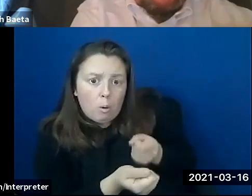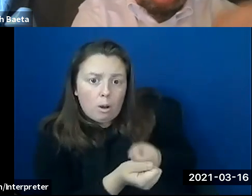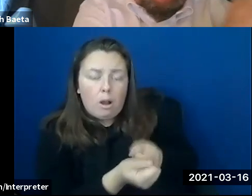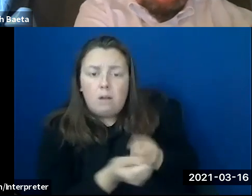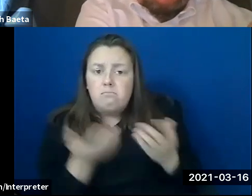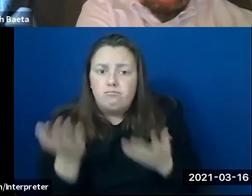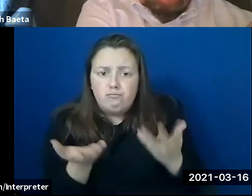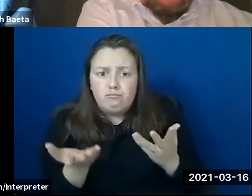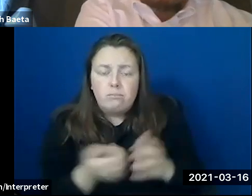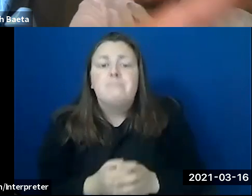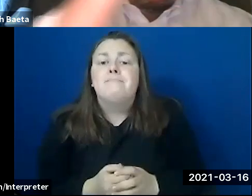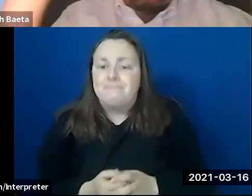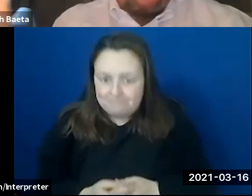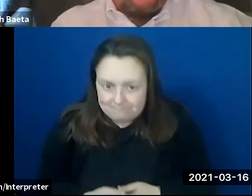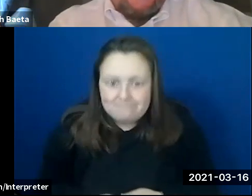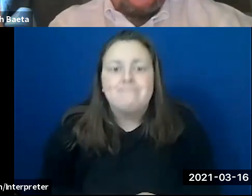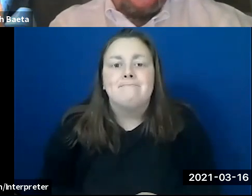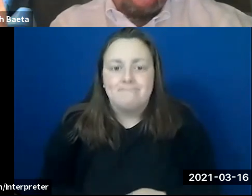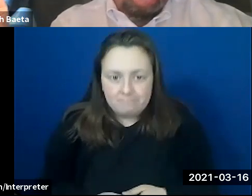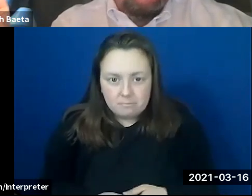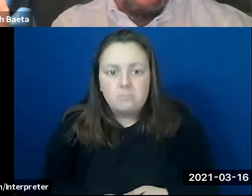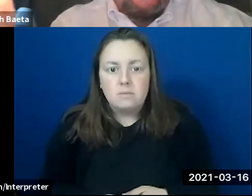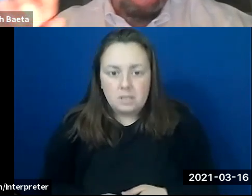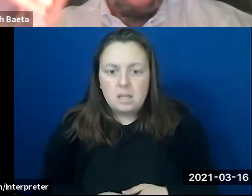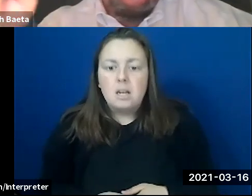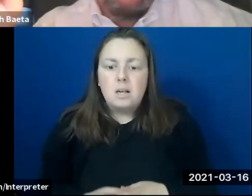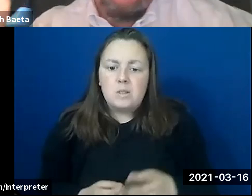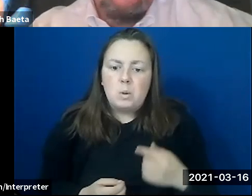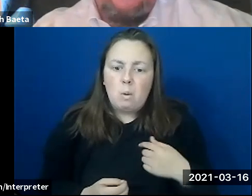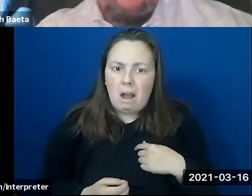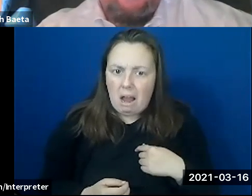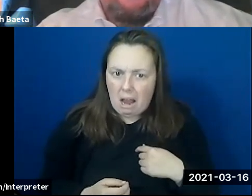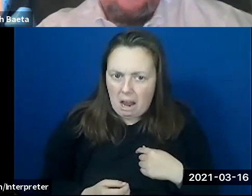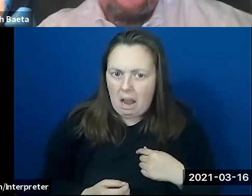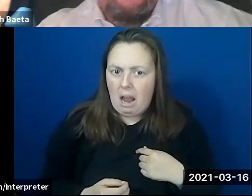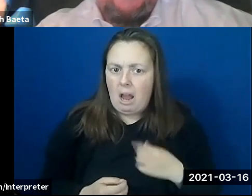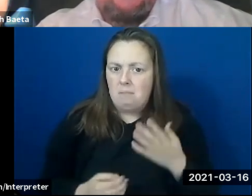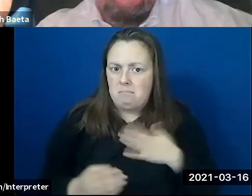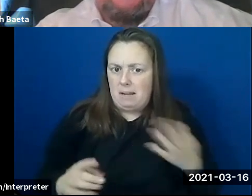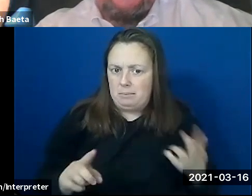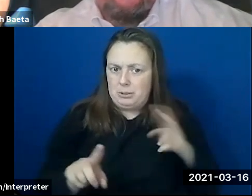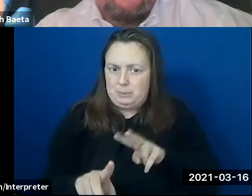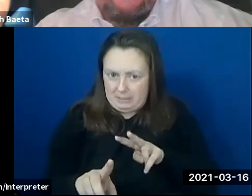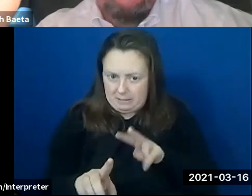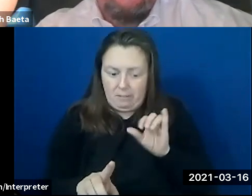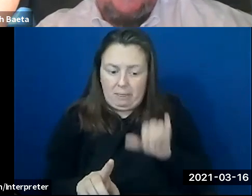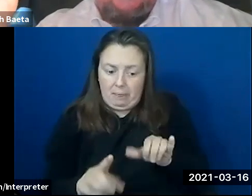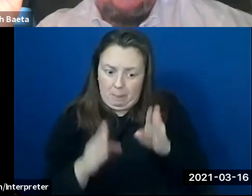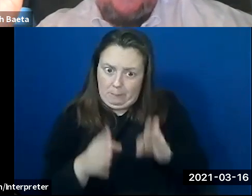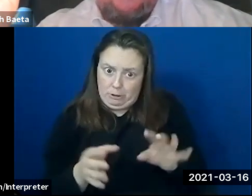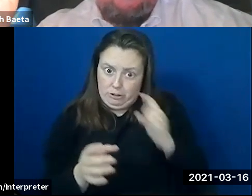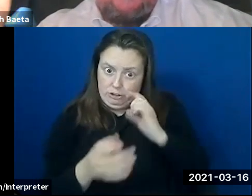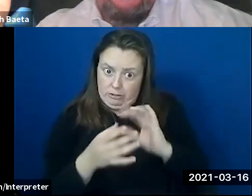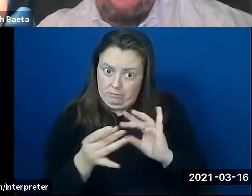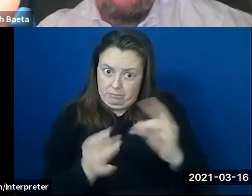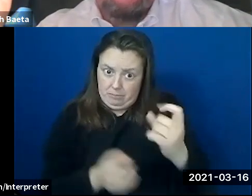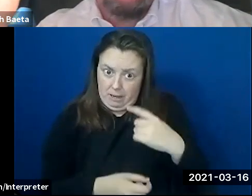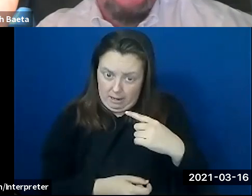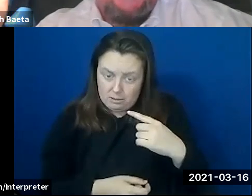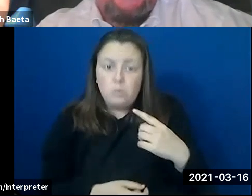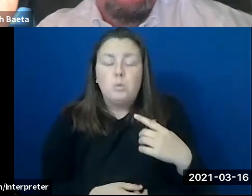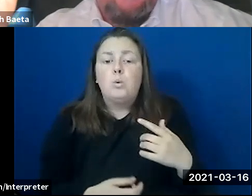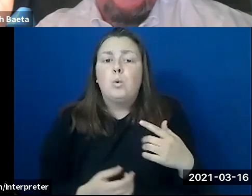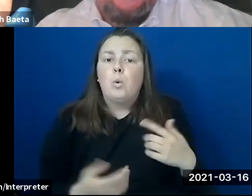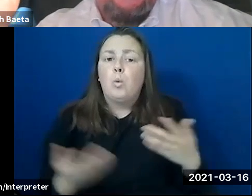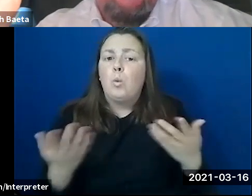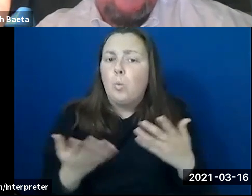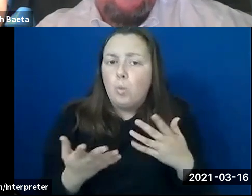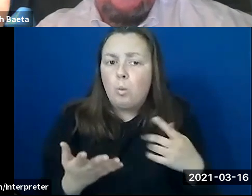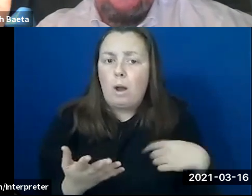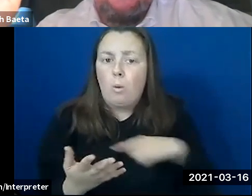Joseph Baeta: Choice family who is now saying i'm coming back that's how i'm going to read that so one of the things we're going to want to do is really create at the at the building level those check in processes for students.